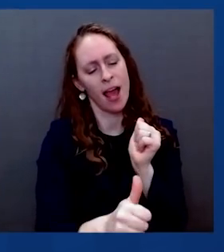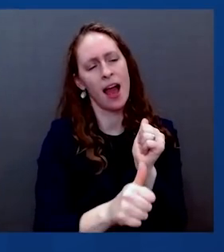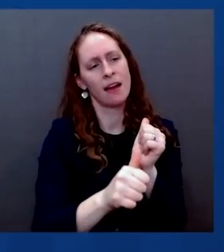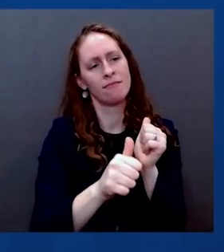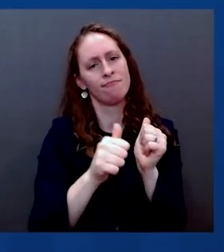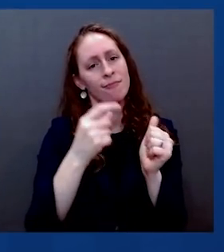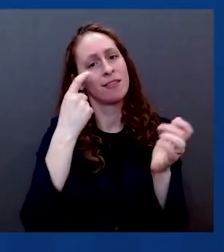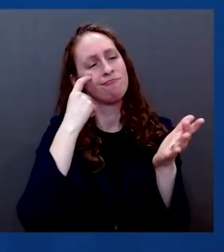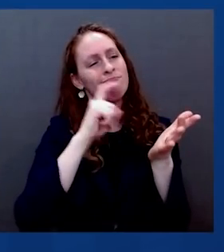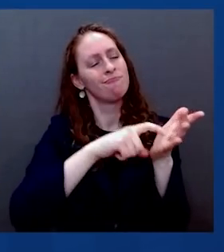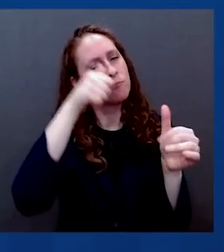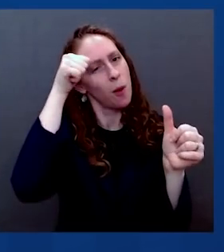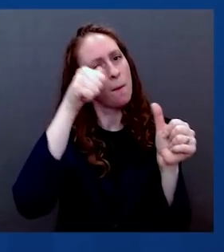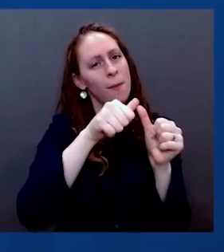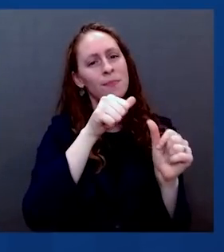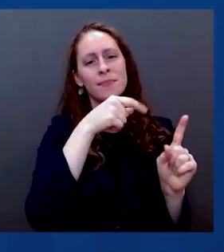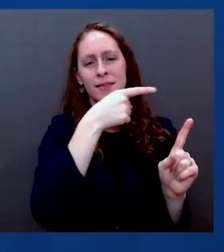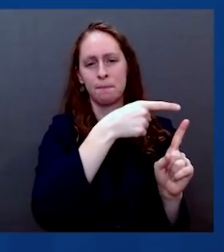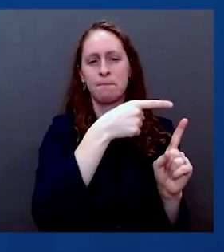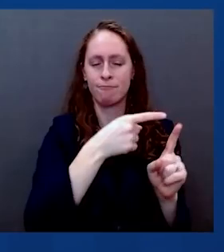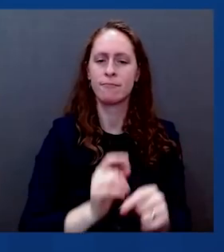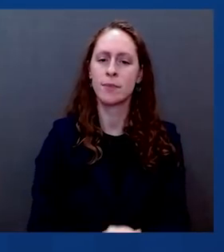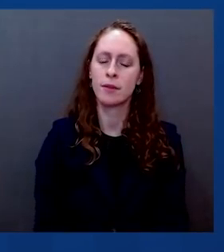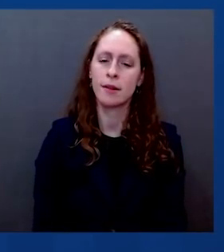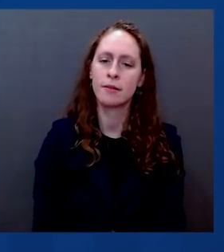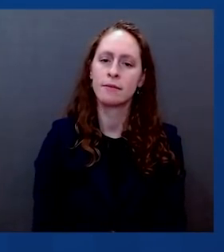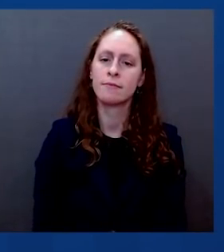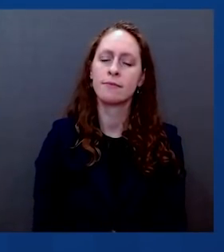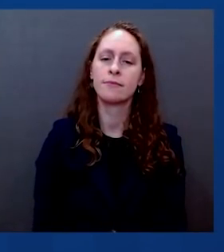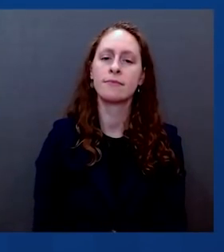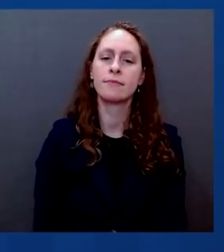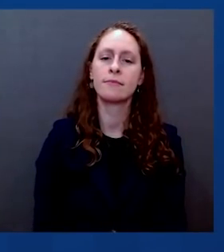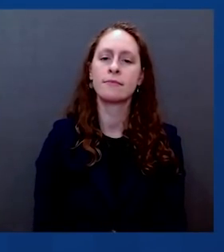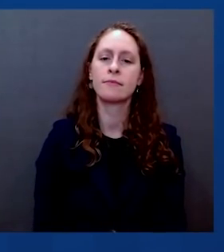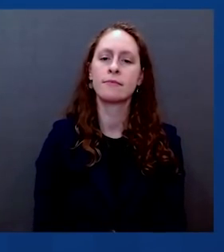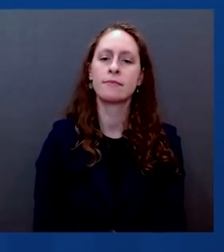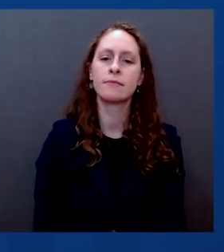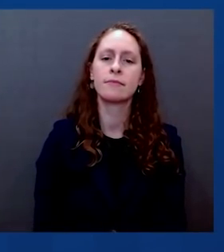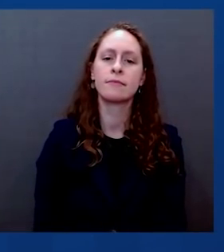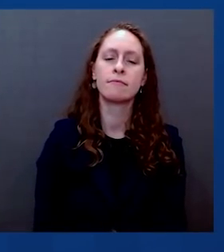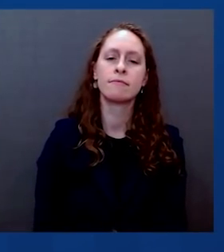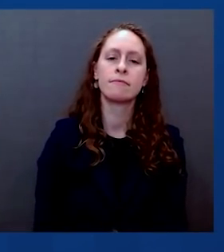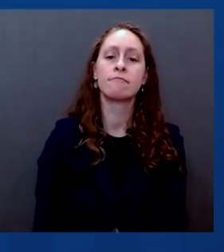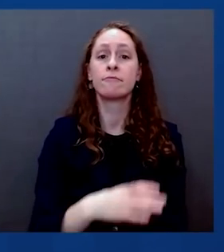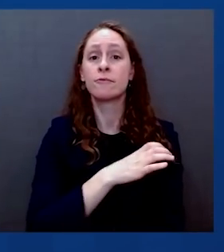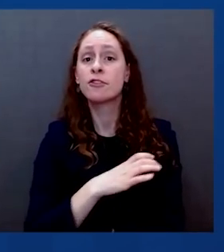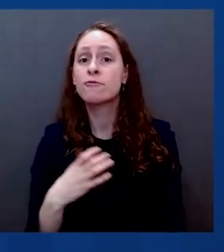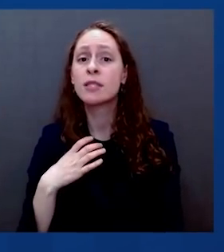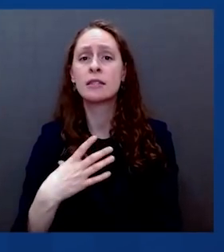up in the Congress and in the White House -- the event coming up shortly to celebrate Dr. King's birthday.